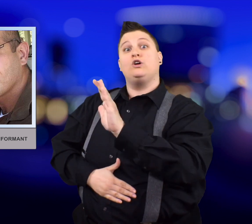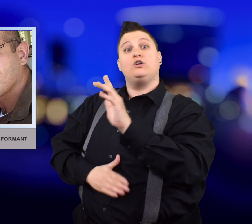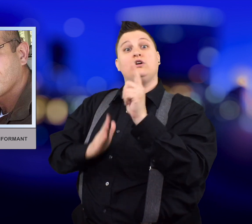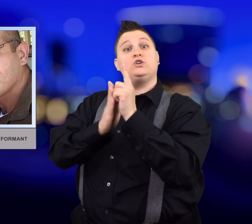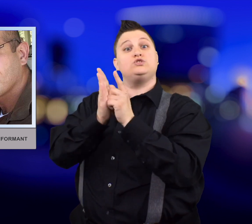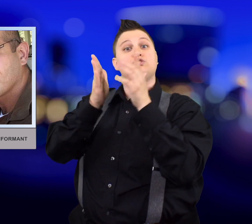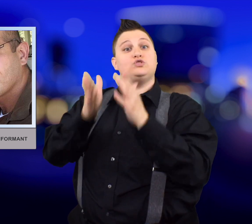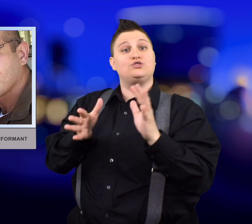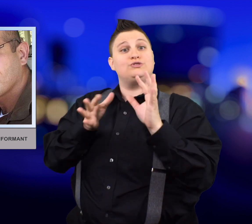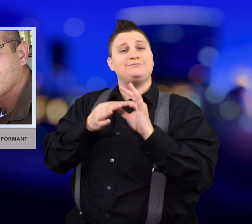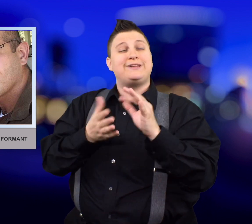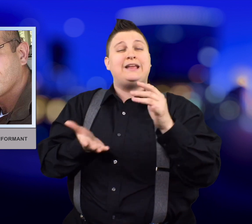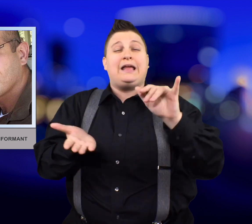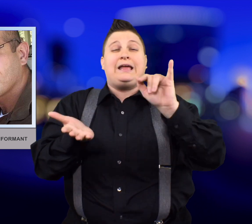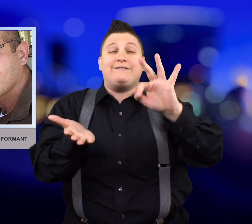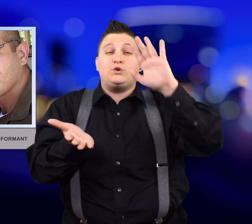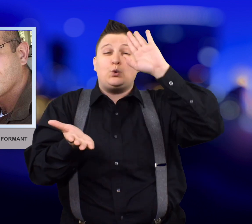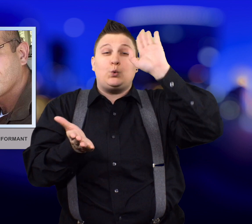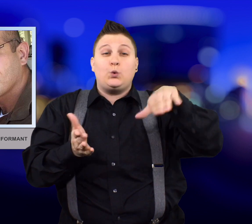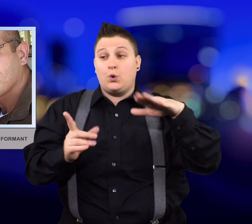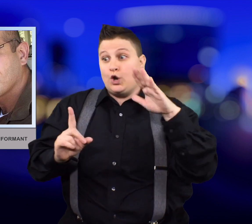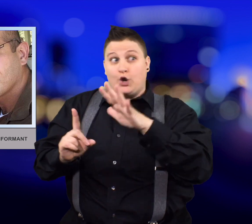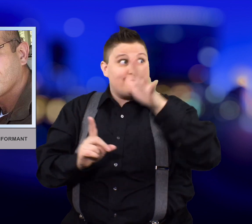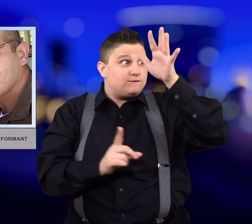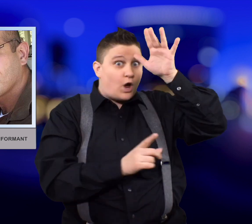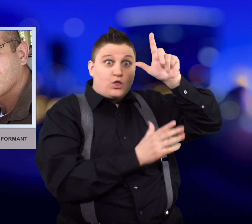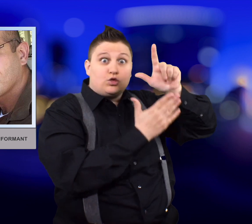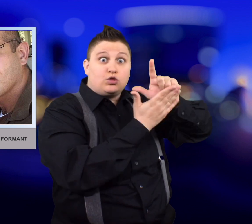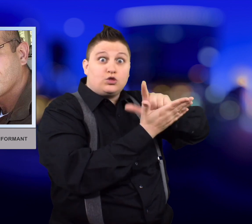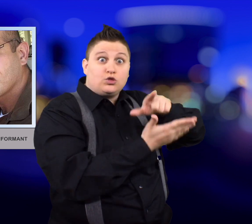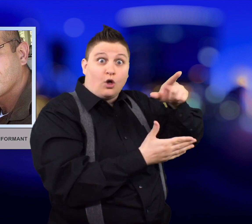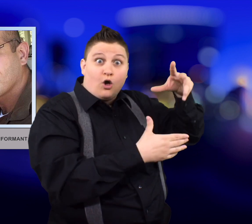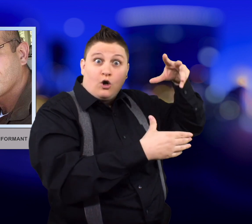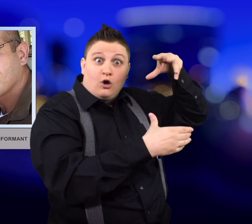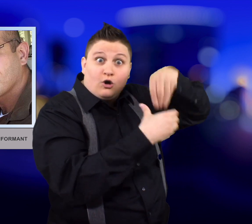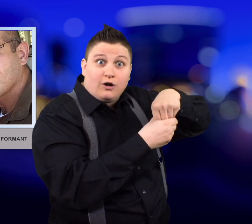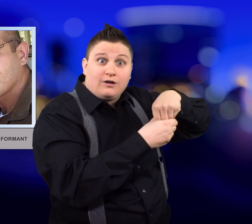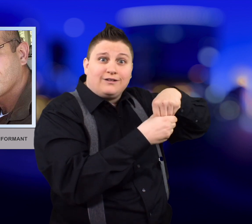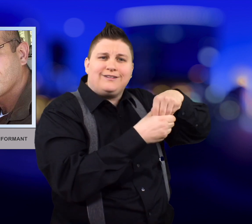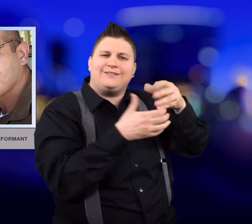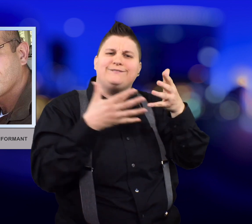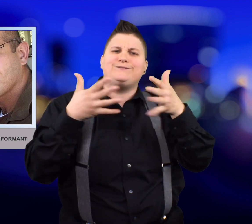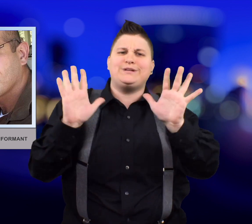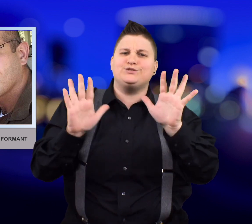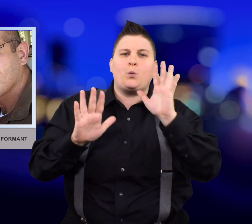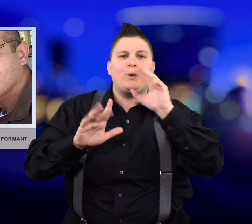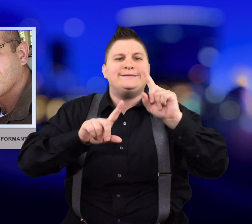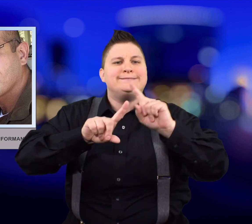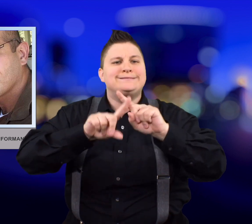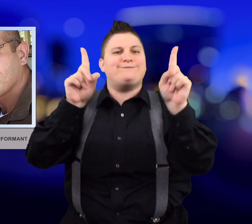Her attorneys say they would have taken a completely different legal strategy if they